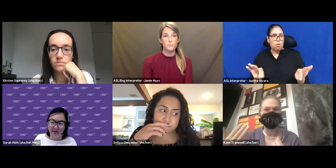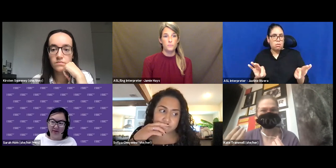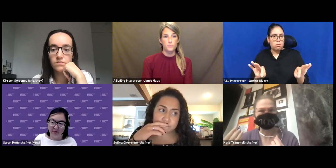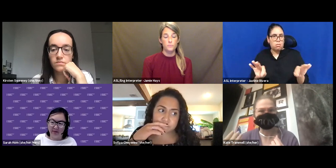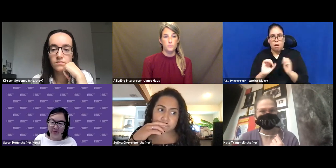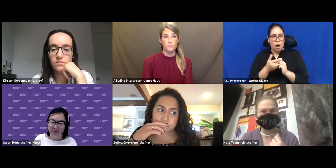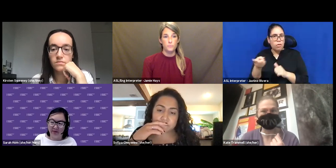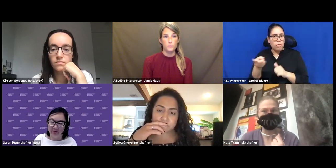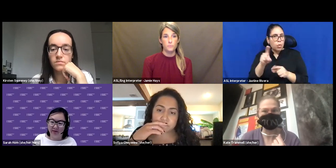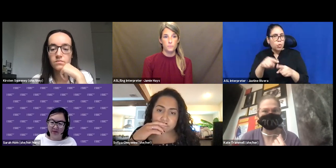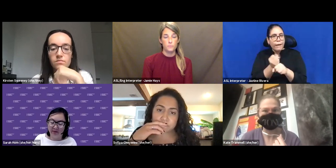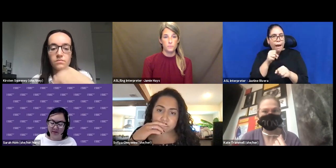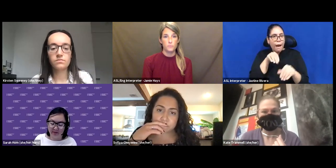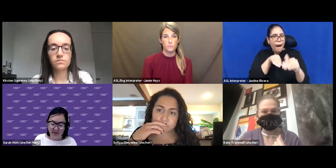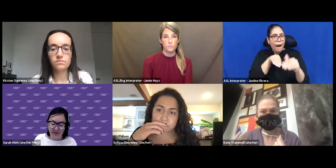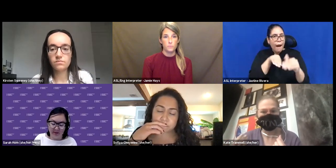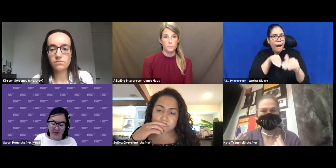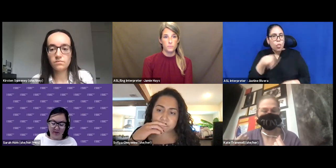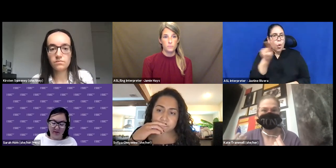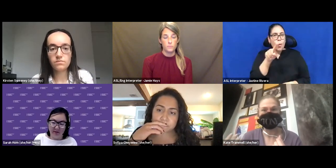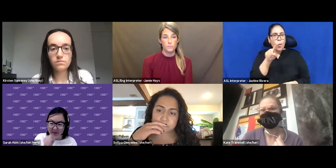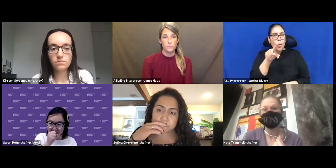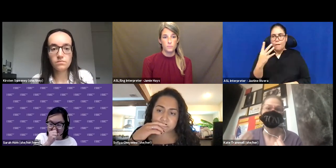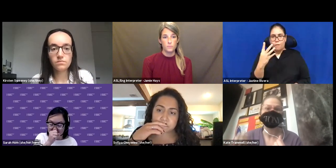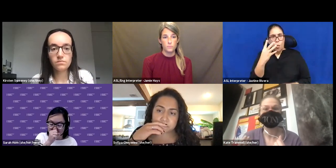access to these college degree programs that are supposed to